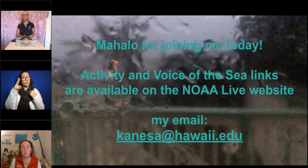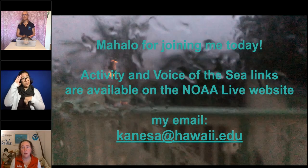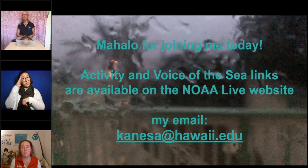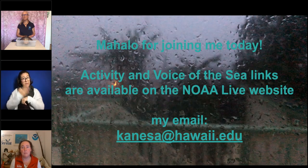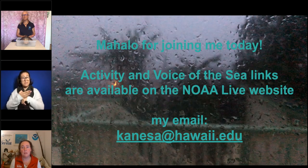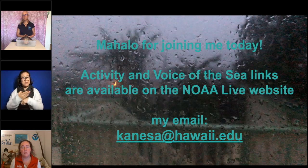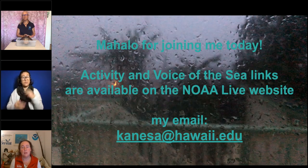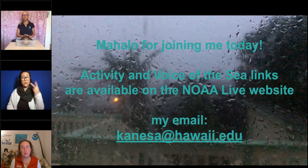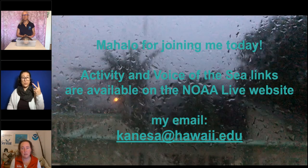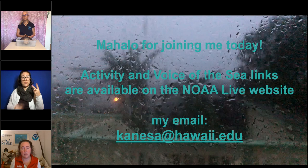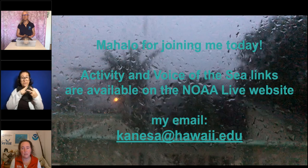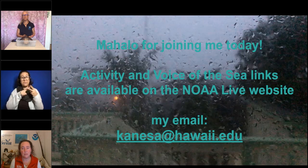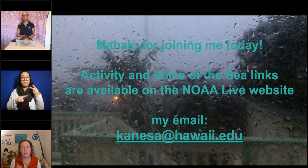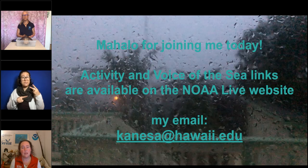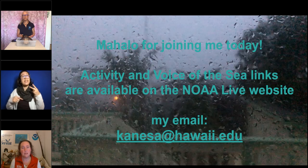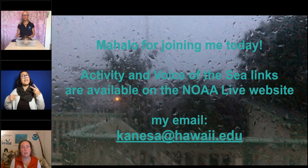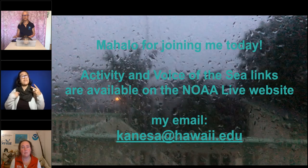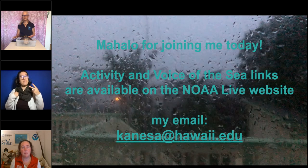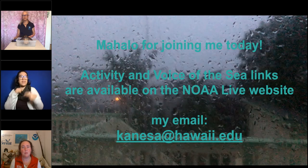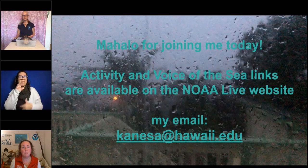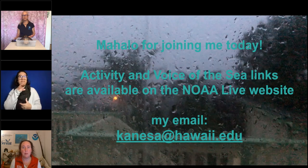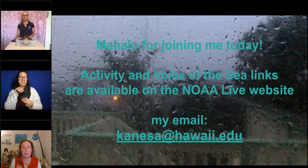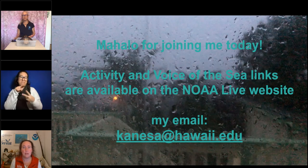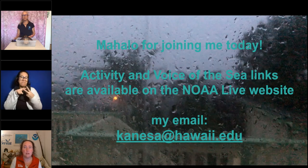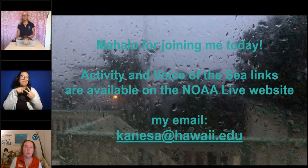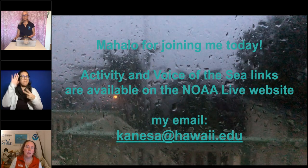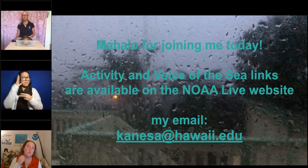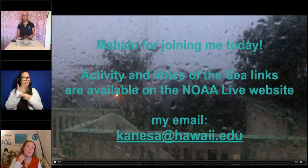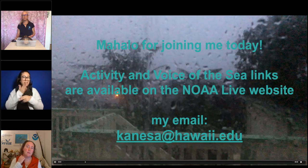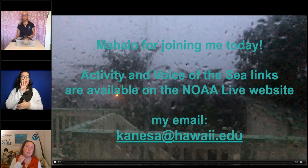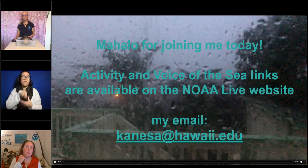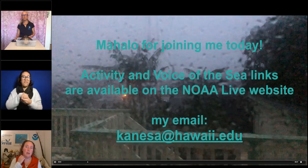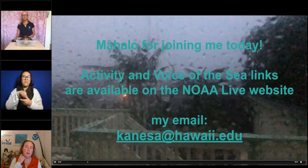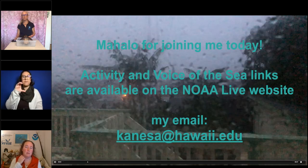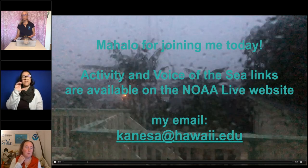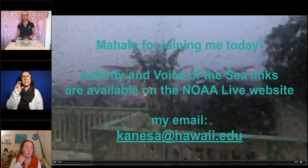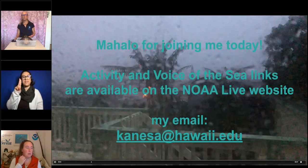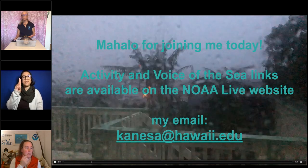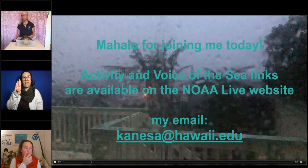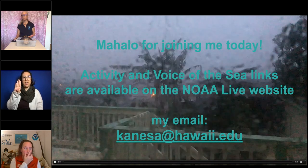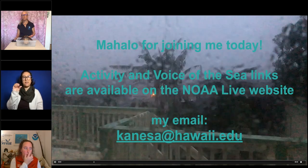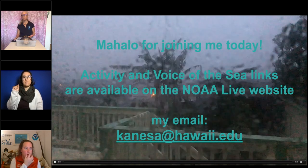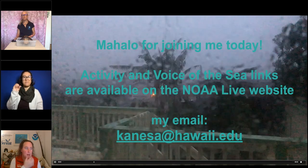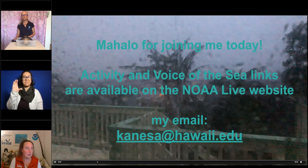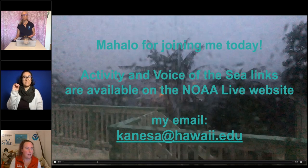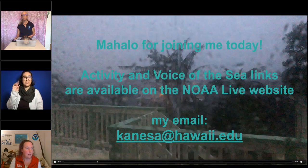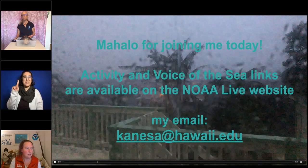and part of being in the Cub Scouts is they had to come up with a plan if something were to happen and we were to get separated.